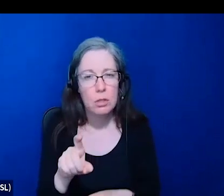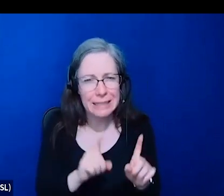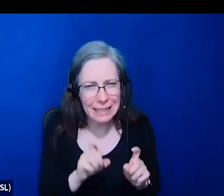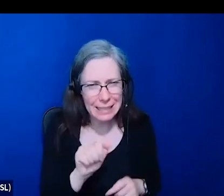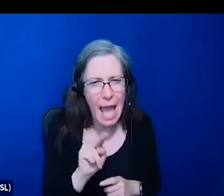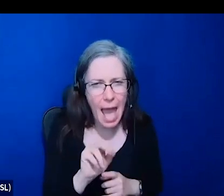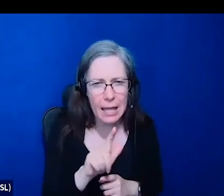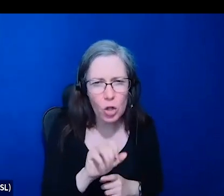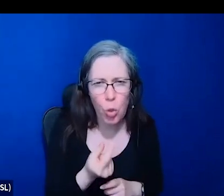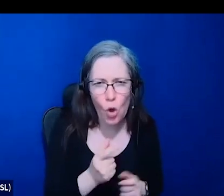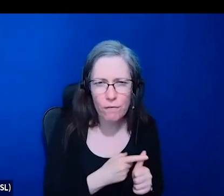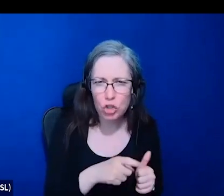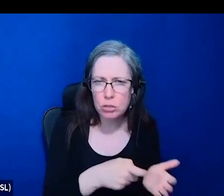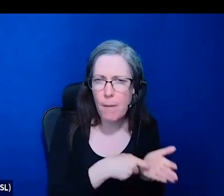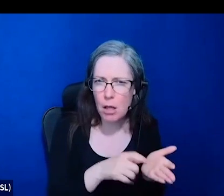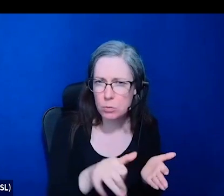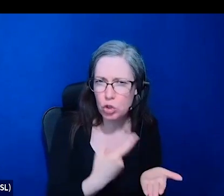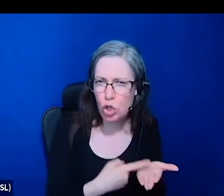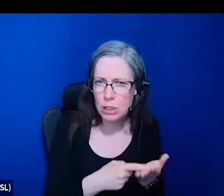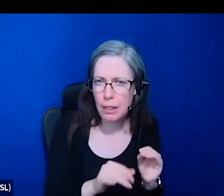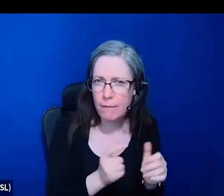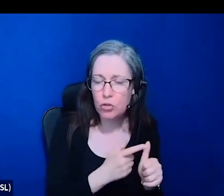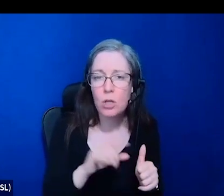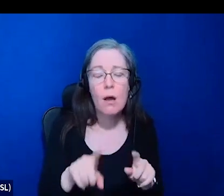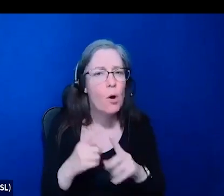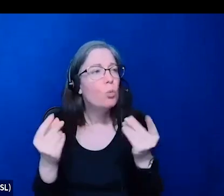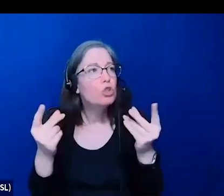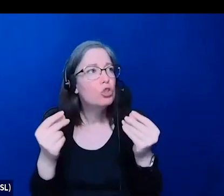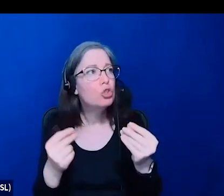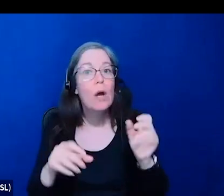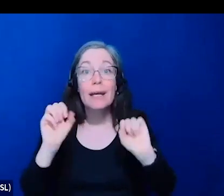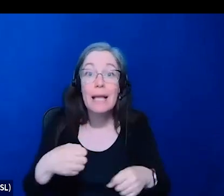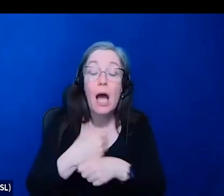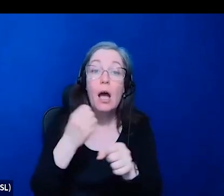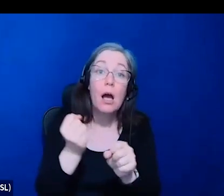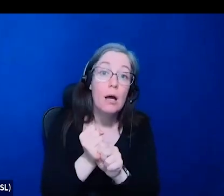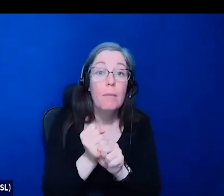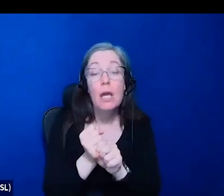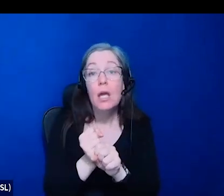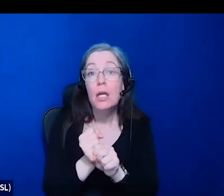One of the things you could do is you could make the world's largest, most tedious, toxically boring spreadsheets with,